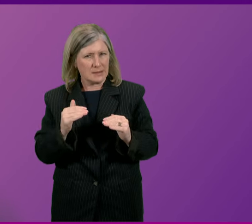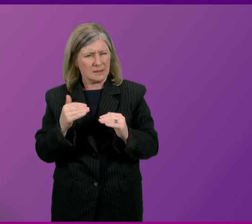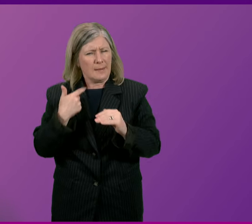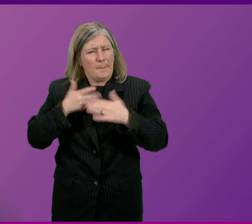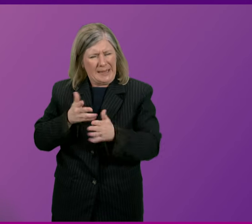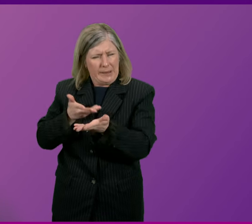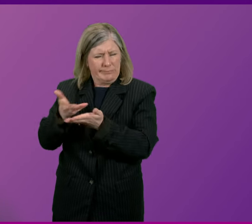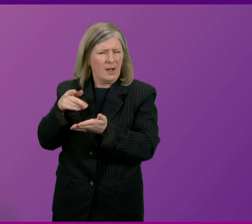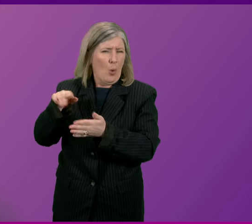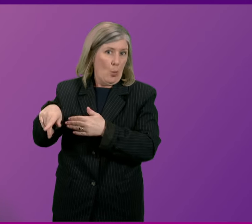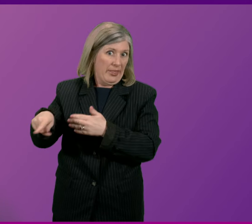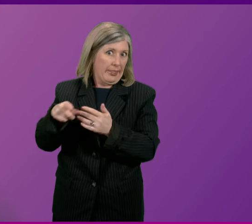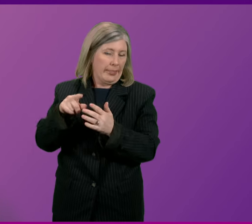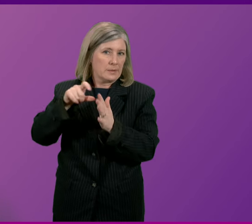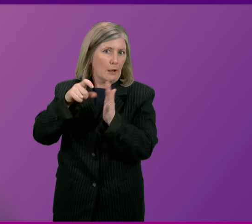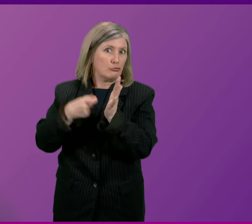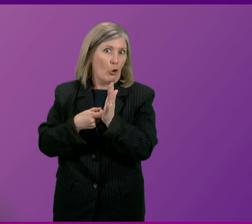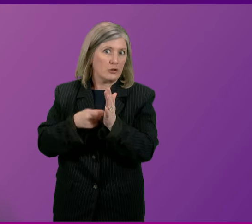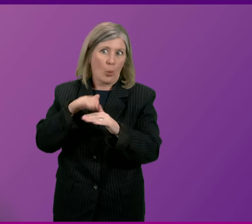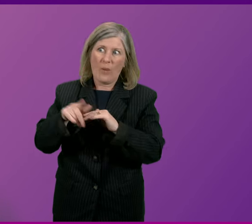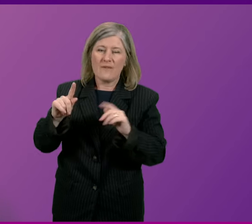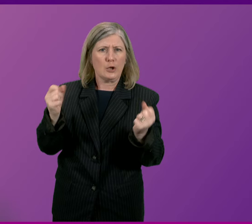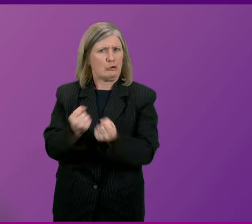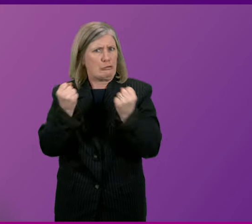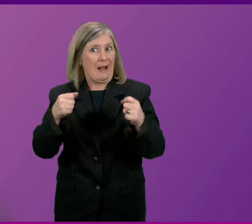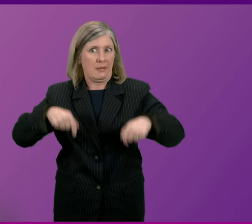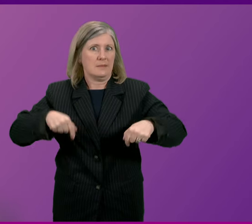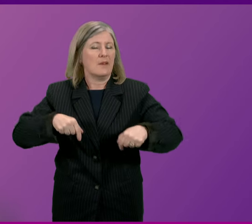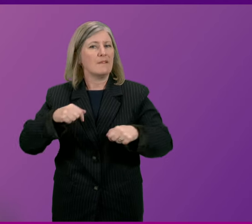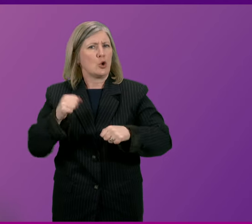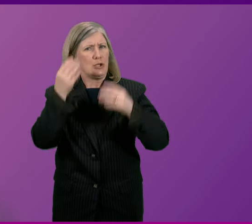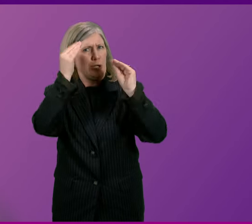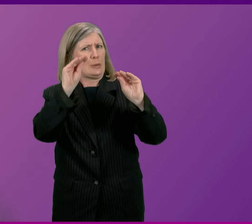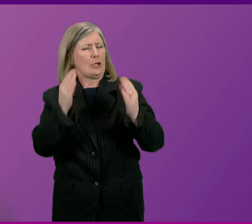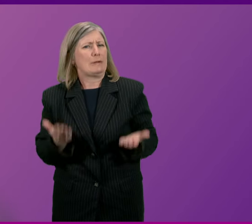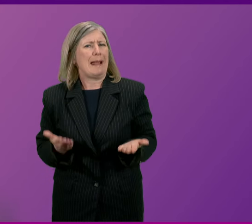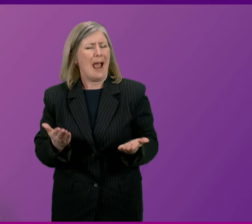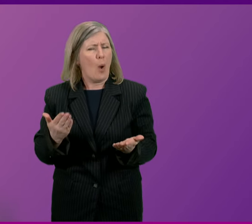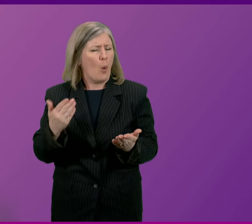Scottish education today. We will continue to improve that performance and support the